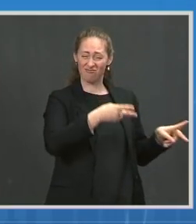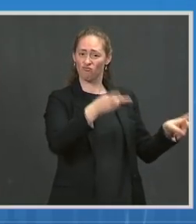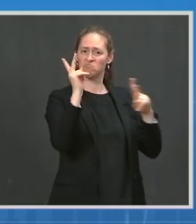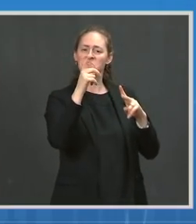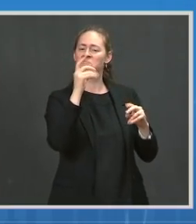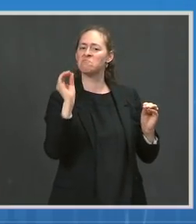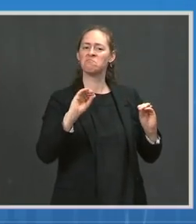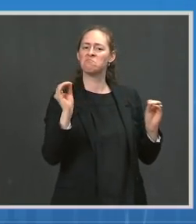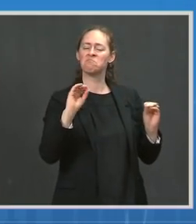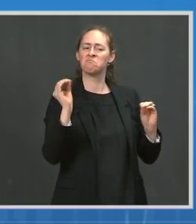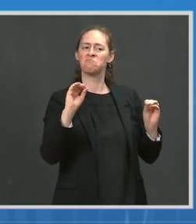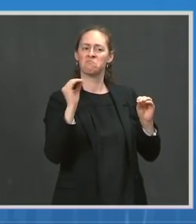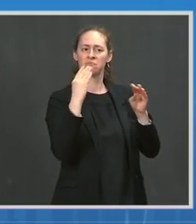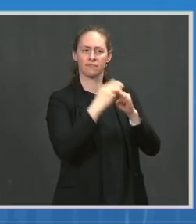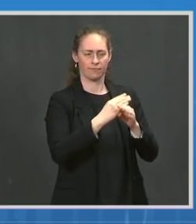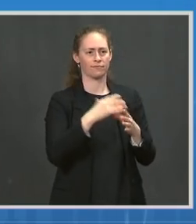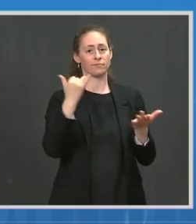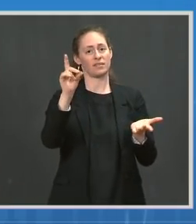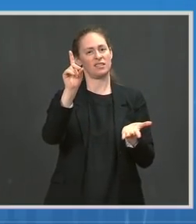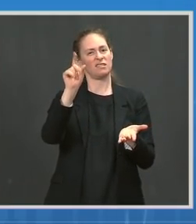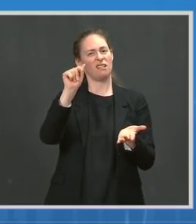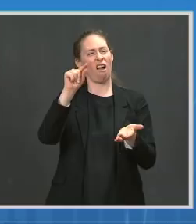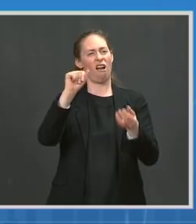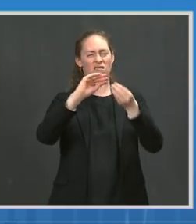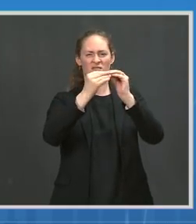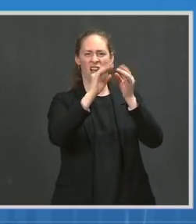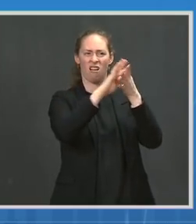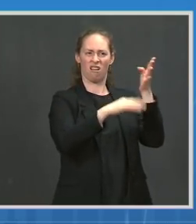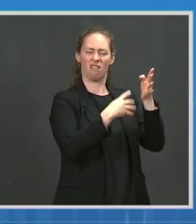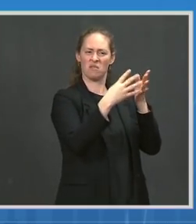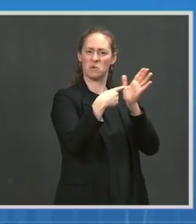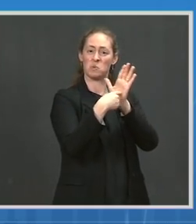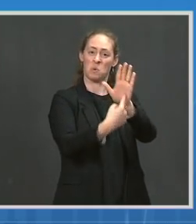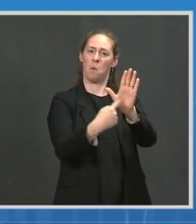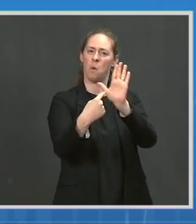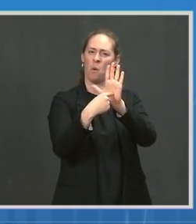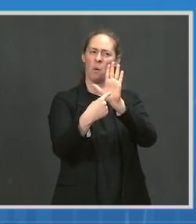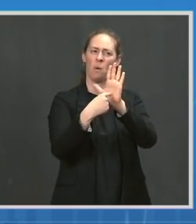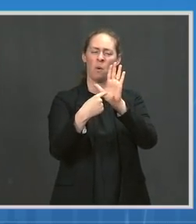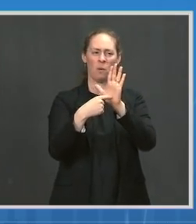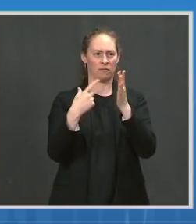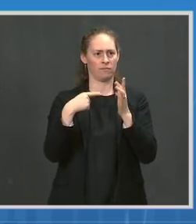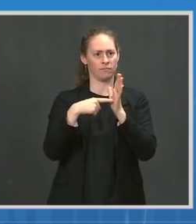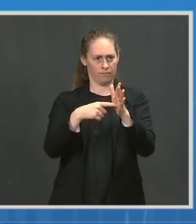that COVID-19 vaccines authorized for use in the United States offer protection against the variants